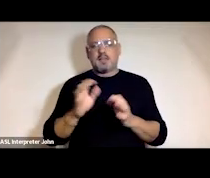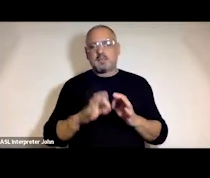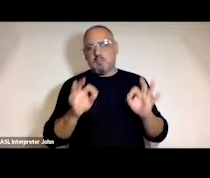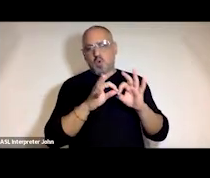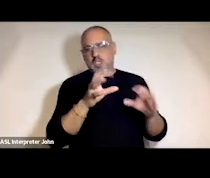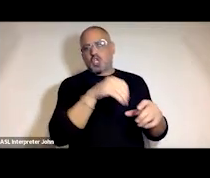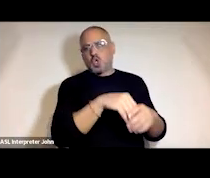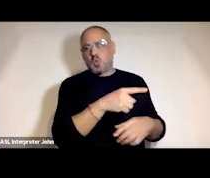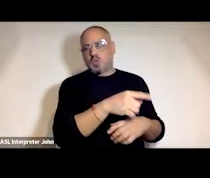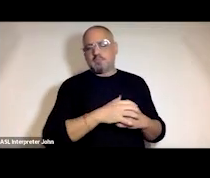in this section as well.